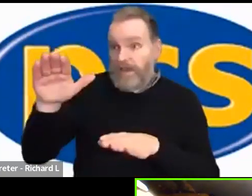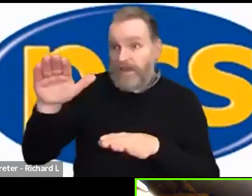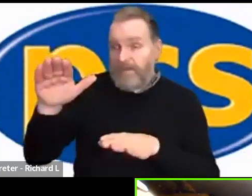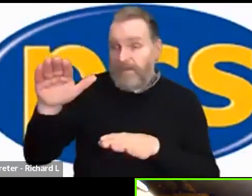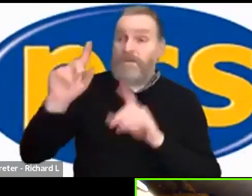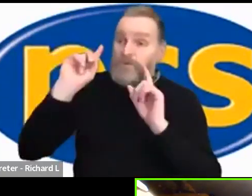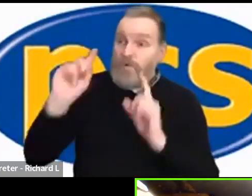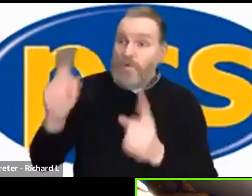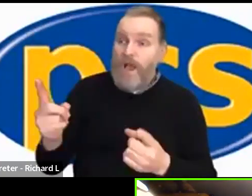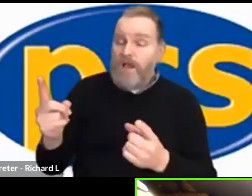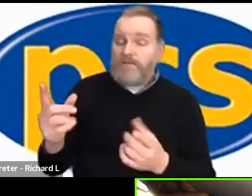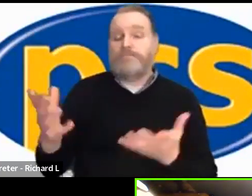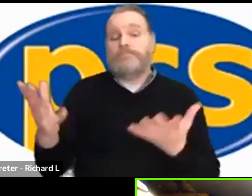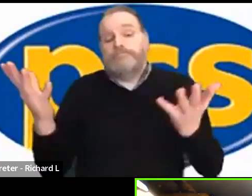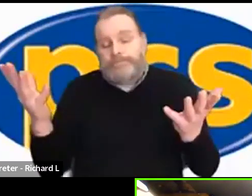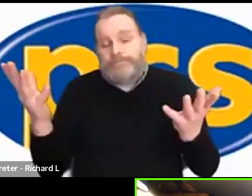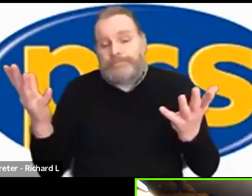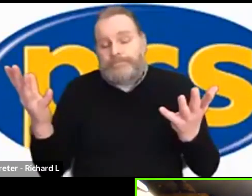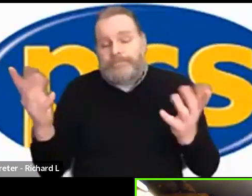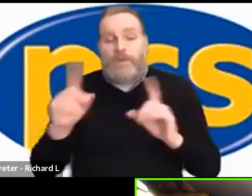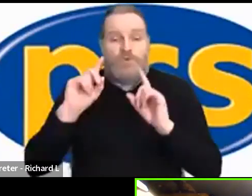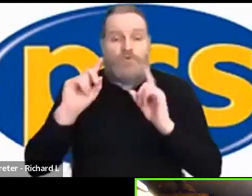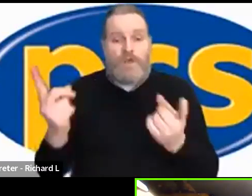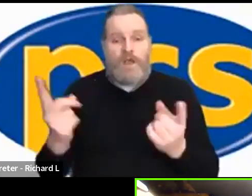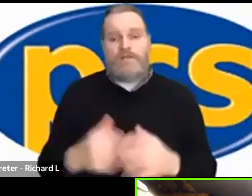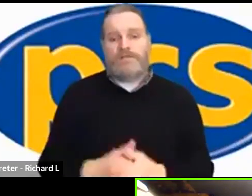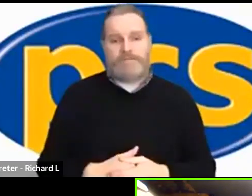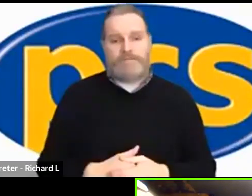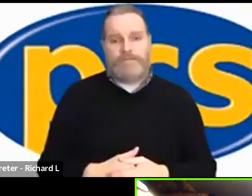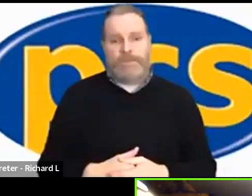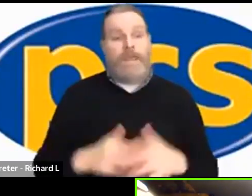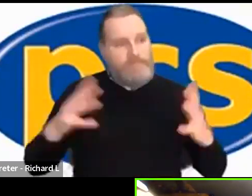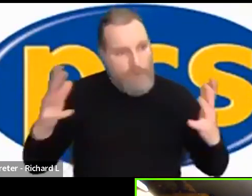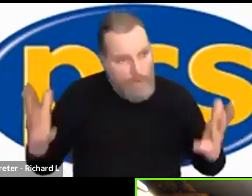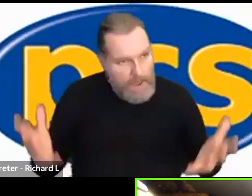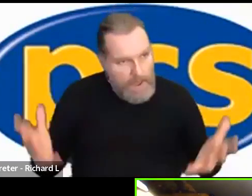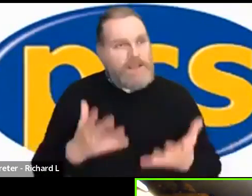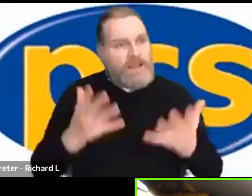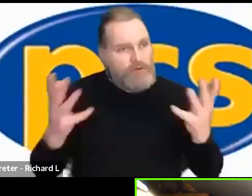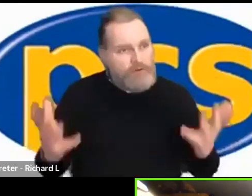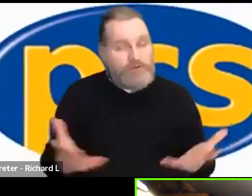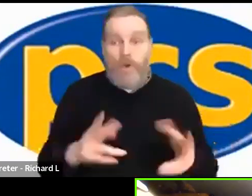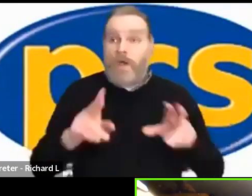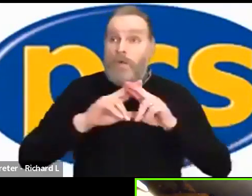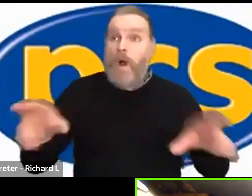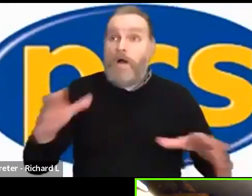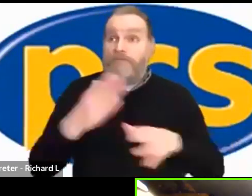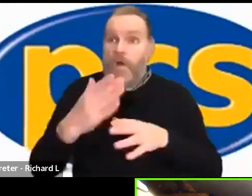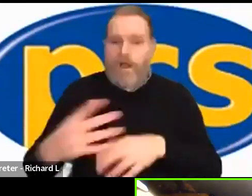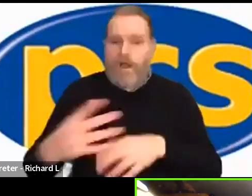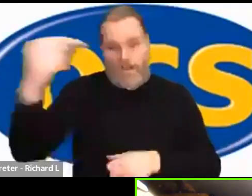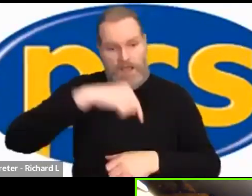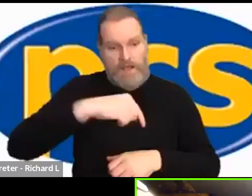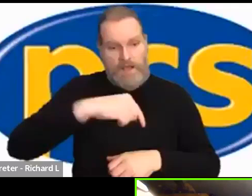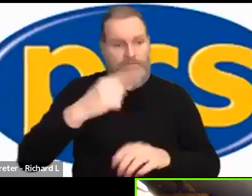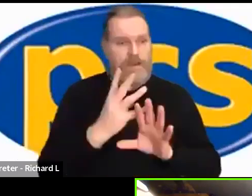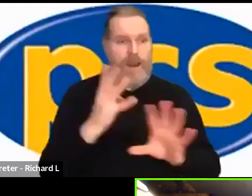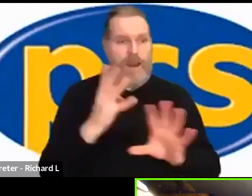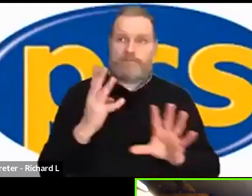therefore unable to put e to pick it, e to pick it, then, of course, you can still take action, and whilst they would do, , as they would do, encourage people to attend ticket lines.